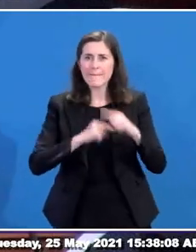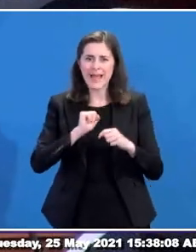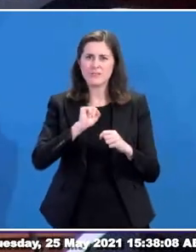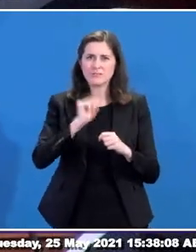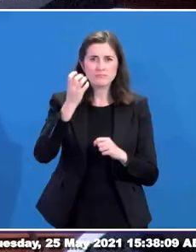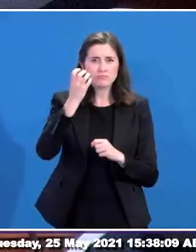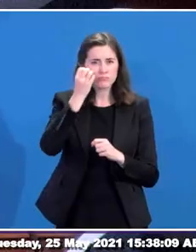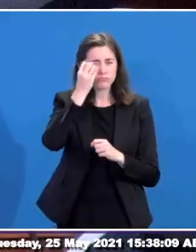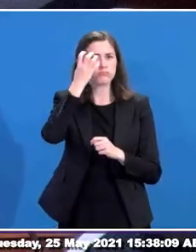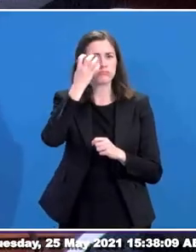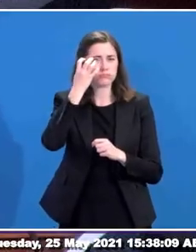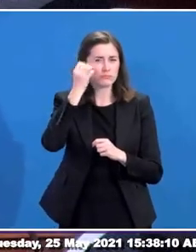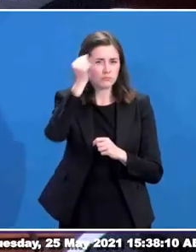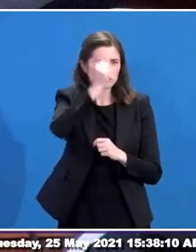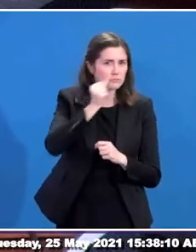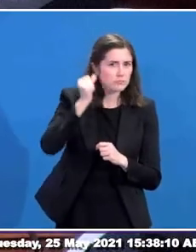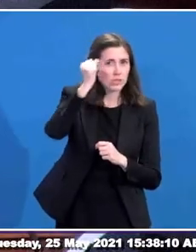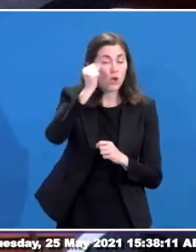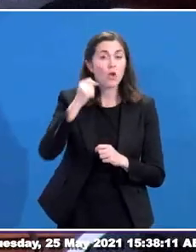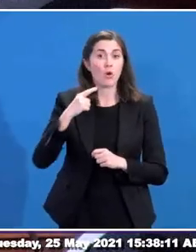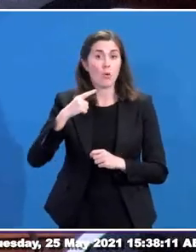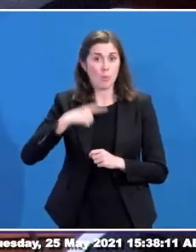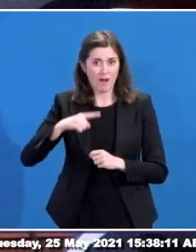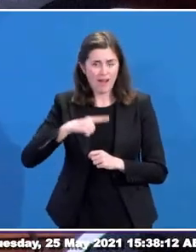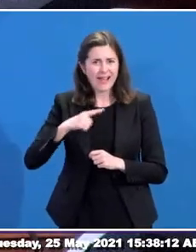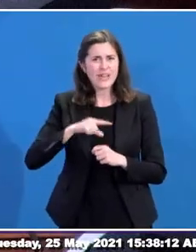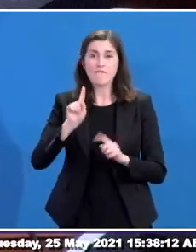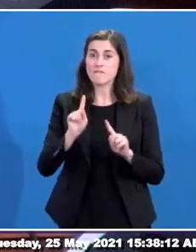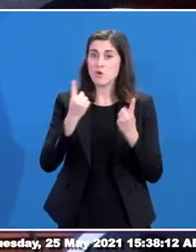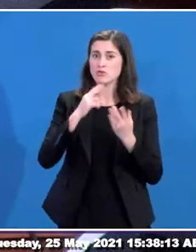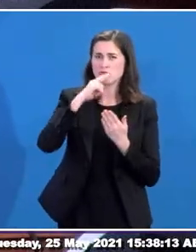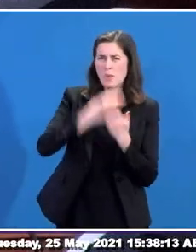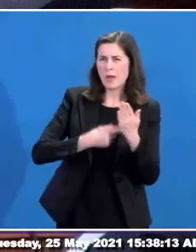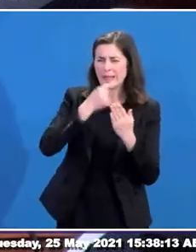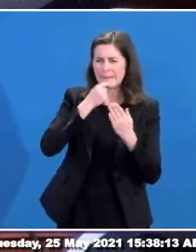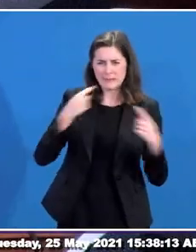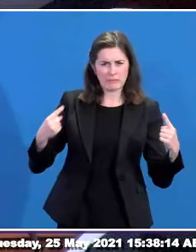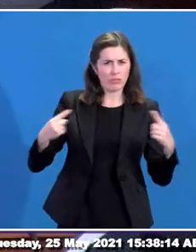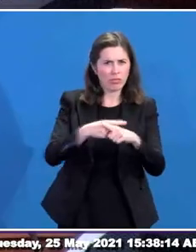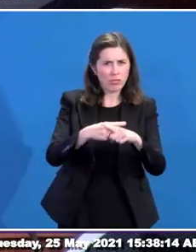and that was because there was some conflict between some of the records and you were asked to review the records. Is that right?